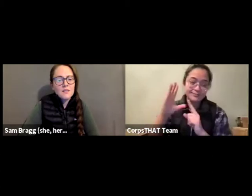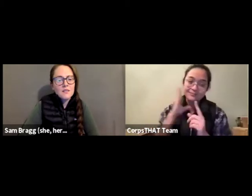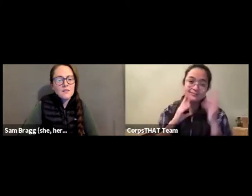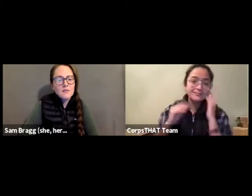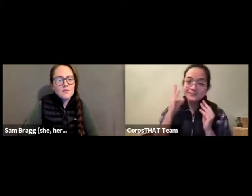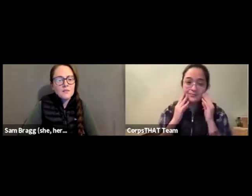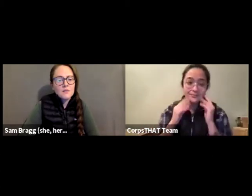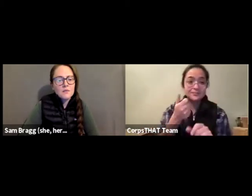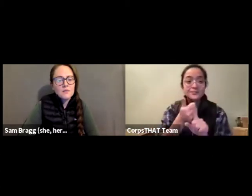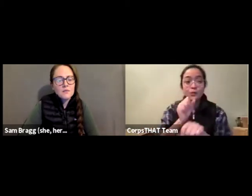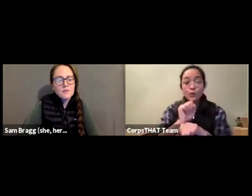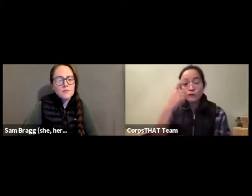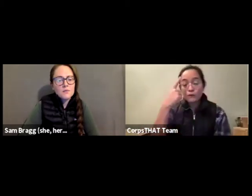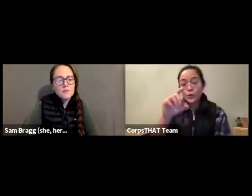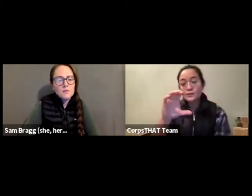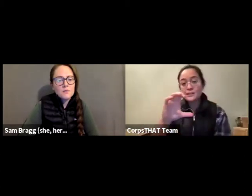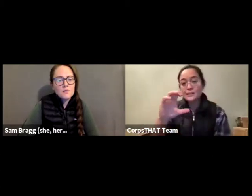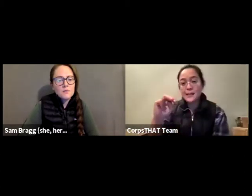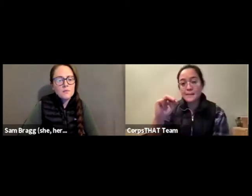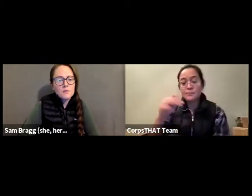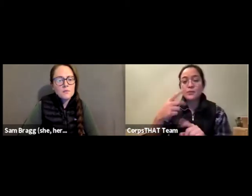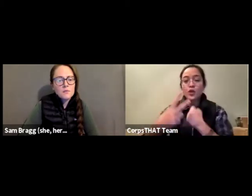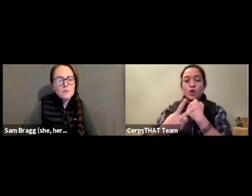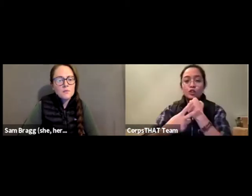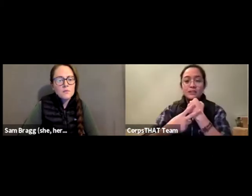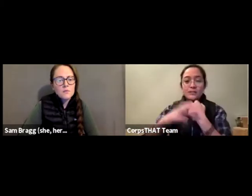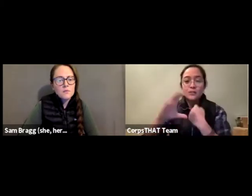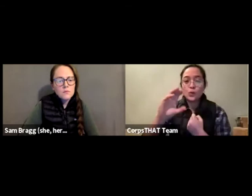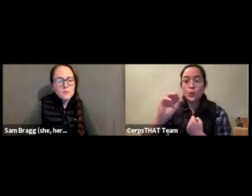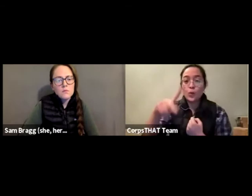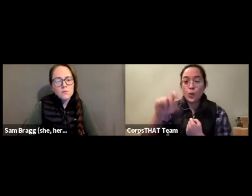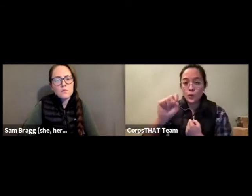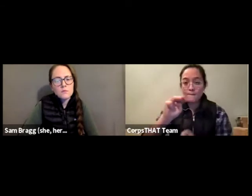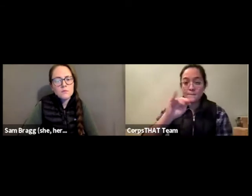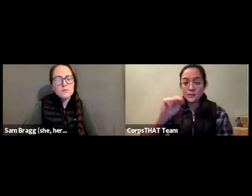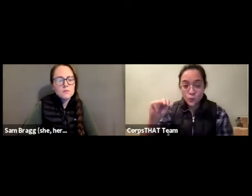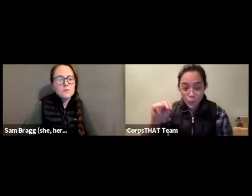She just has such an extensive experience in the outdoors. She worked for Conservation Corps